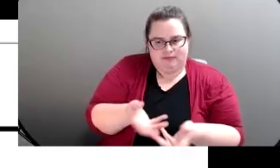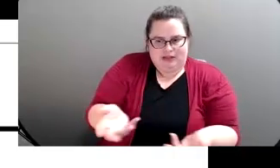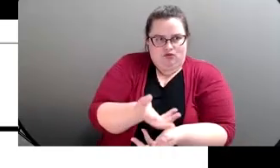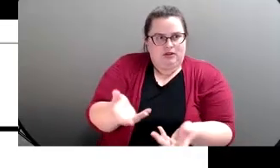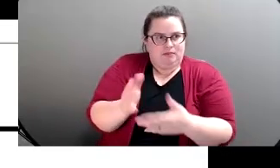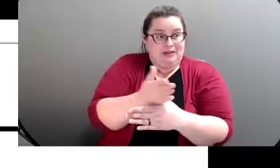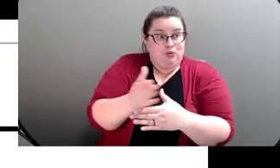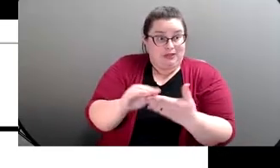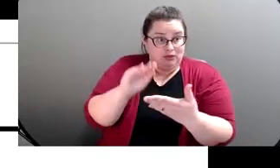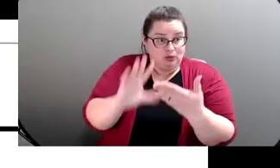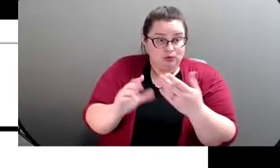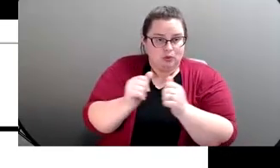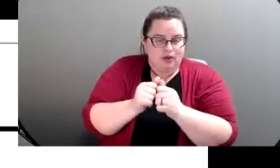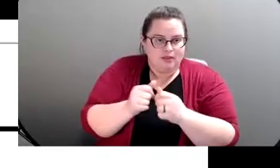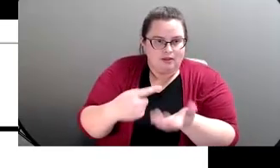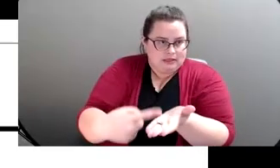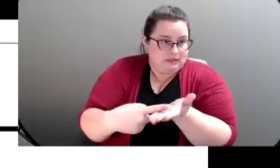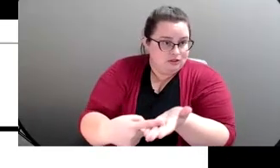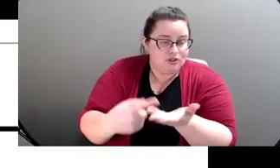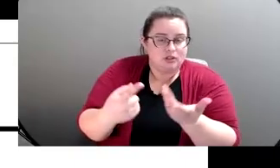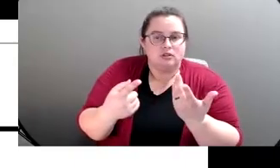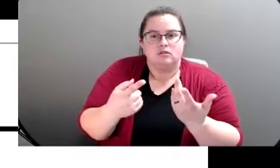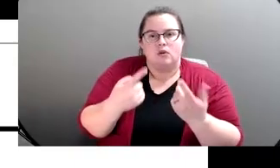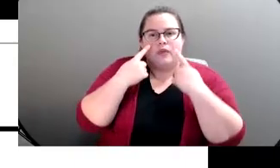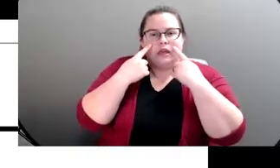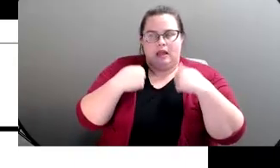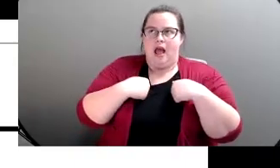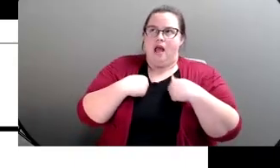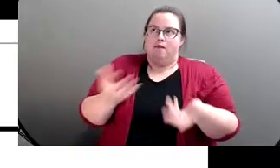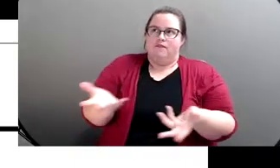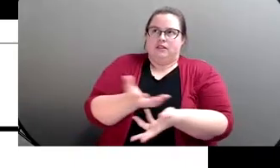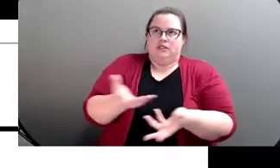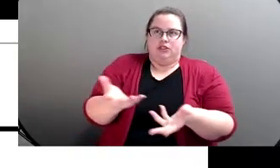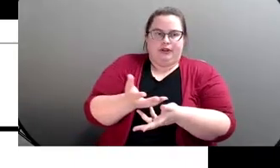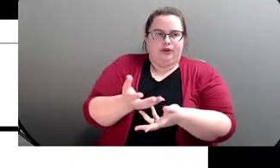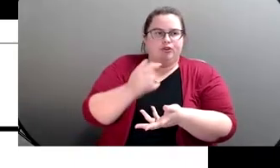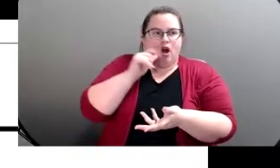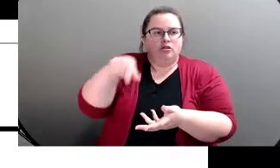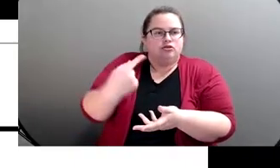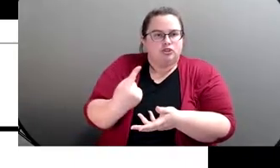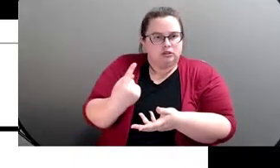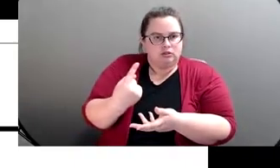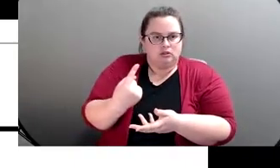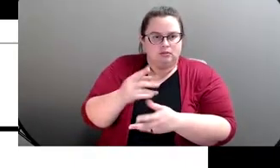so that, you know, kind of thinking about yourself as a facilitator in the discussion, not just a participant.